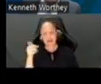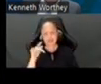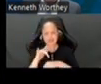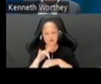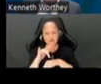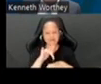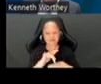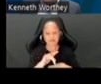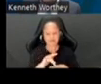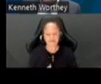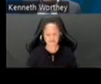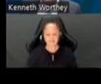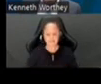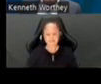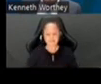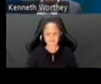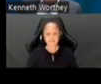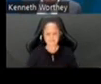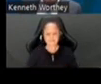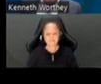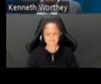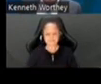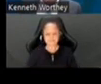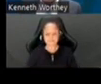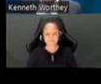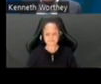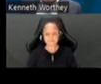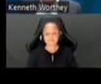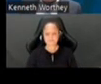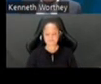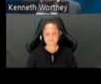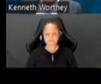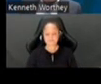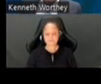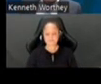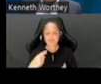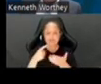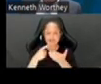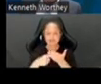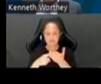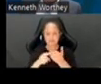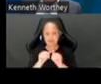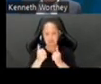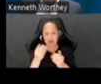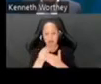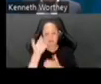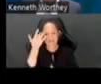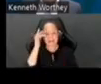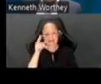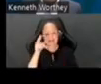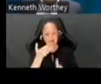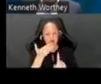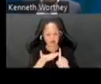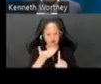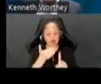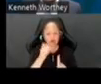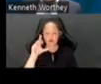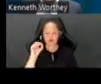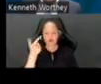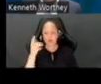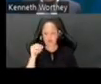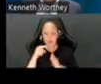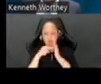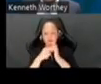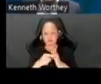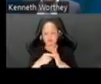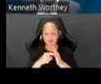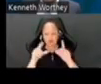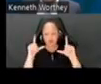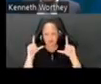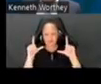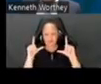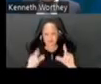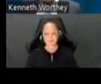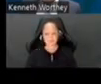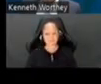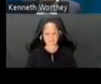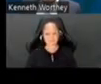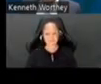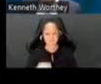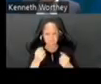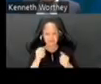Next slide please. Now I would like to talk about how Money Smart are you? It can help